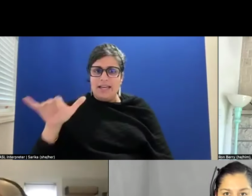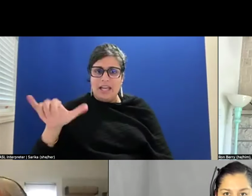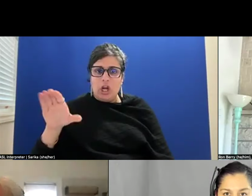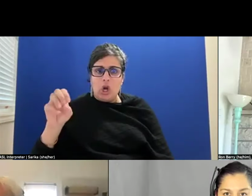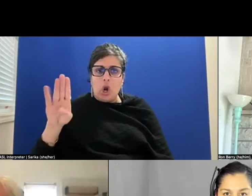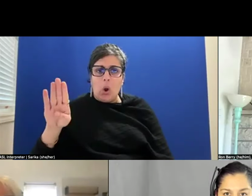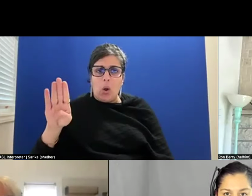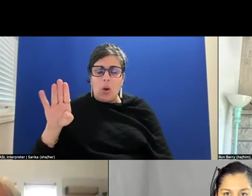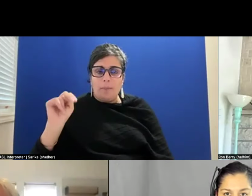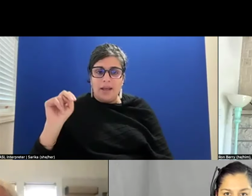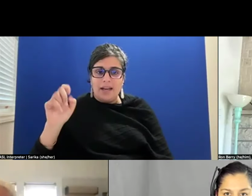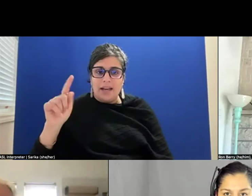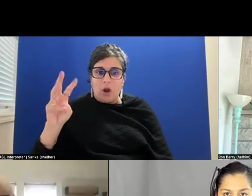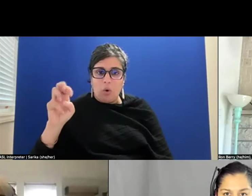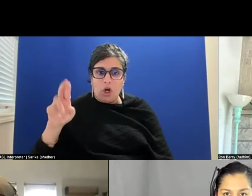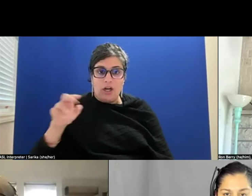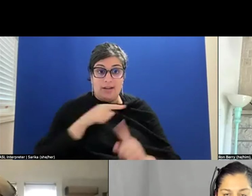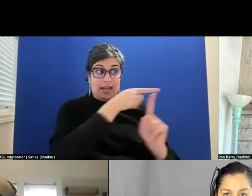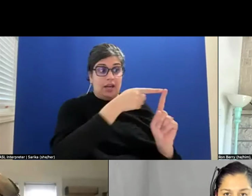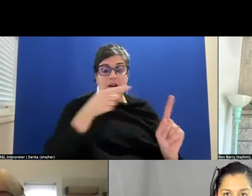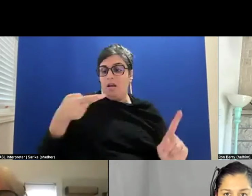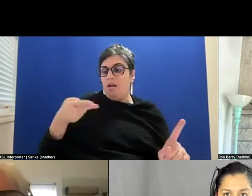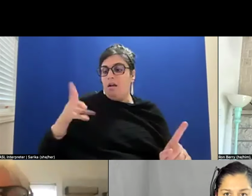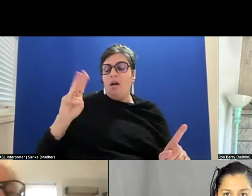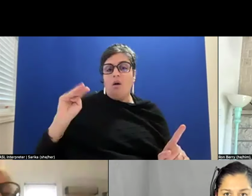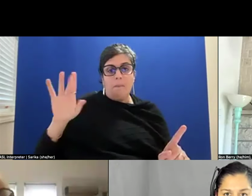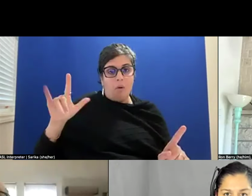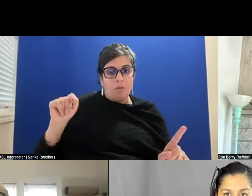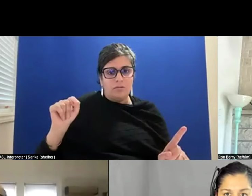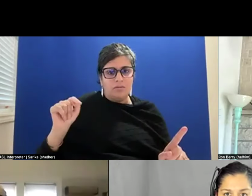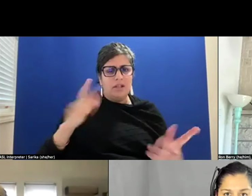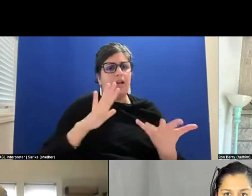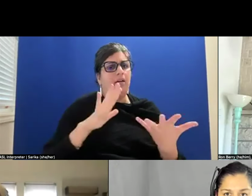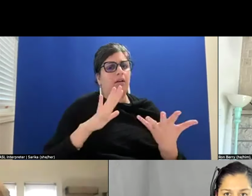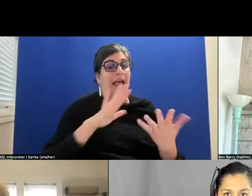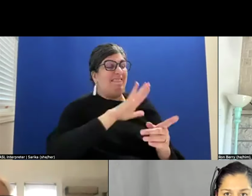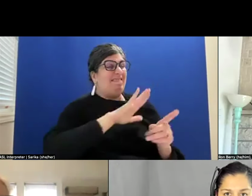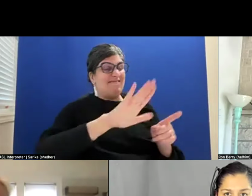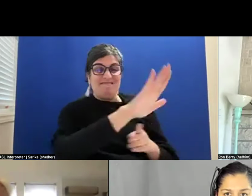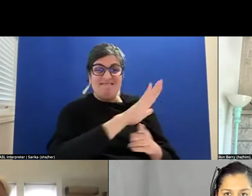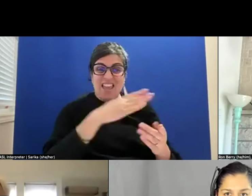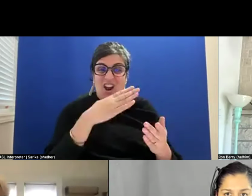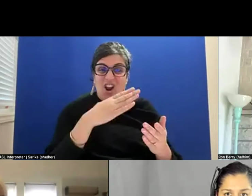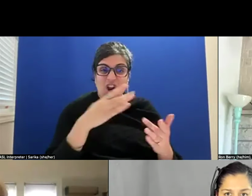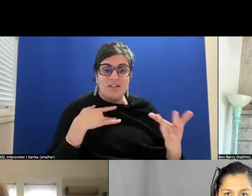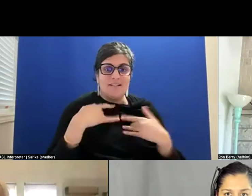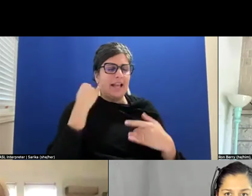and Humboldt, where I was like, okay, why would you? And their concerns were about like, well, if I click on the QR code,